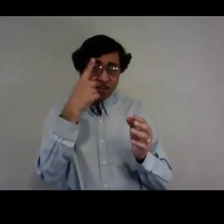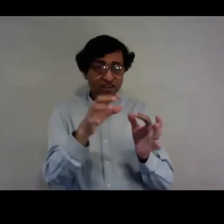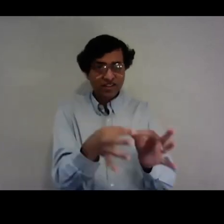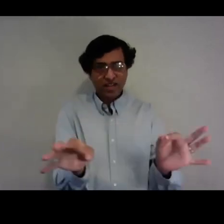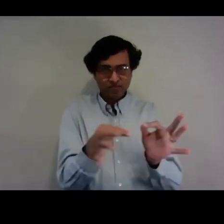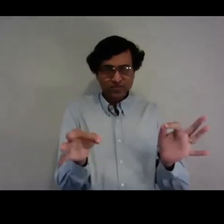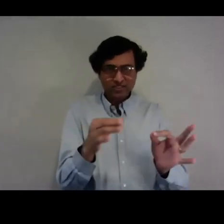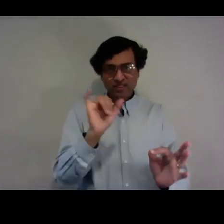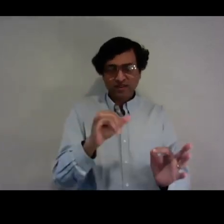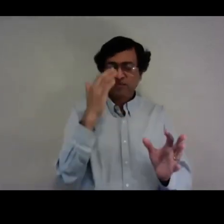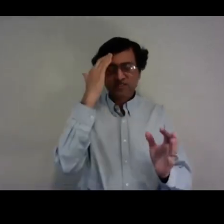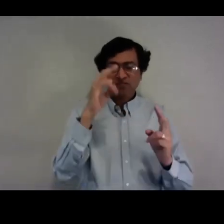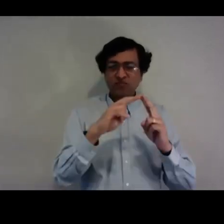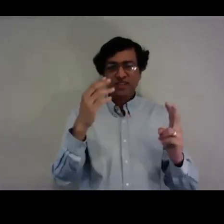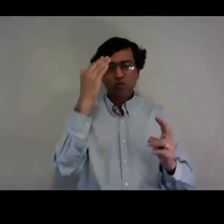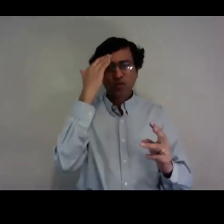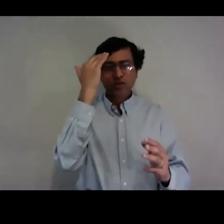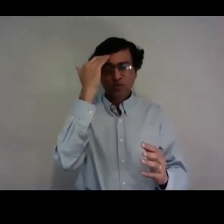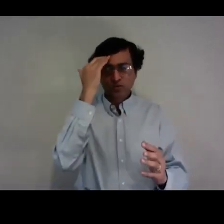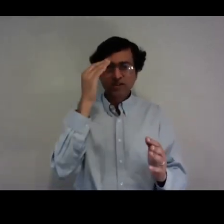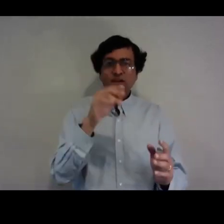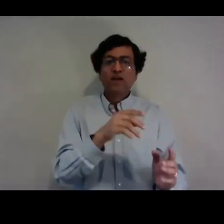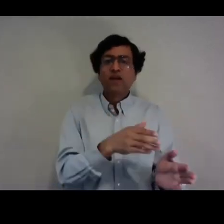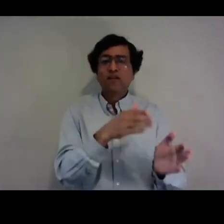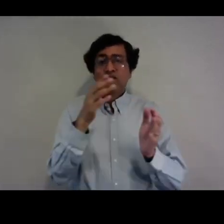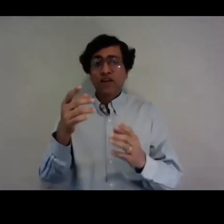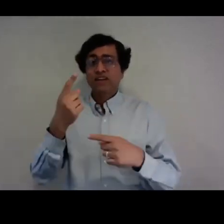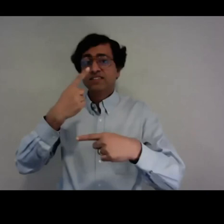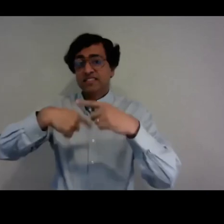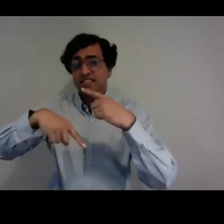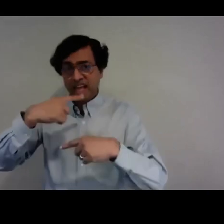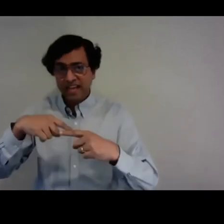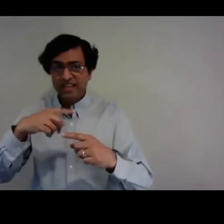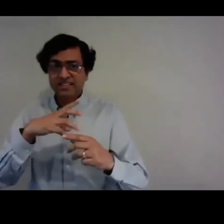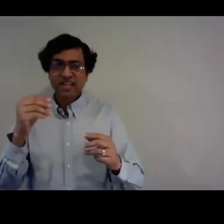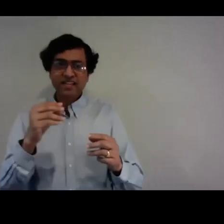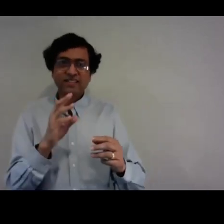a delayed rendition of what that looks like a text. That is a very well-known issue.